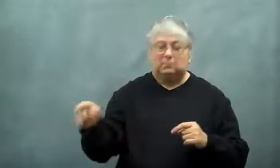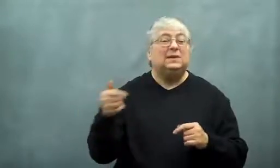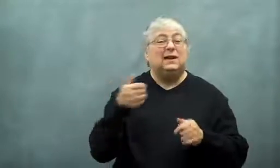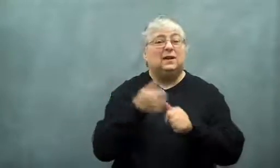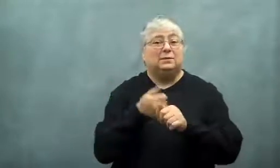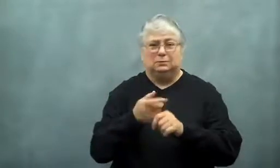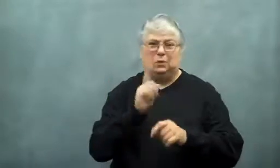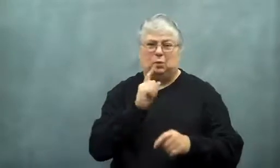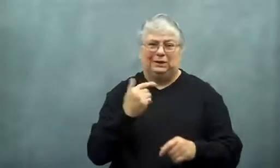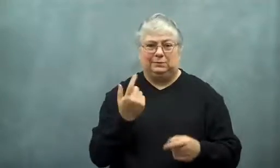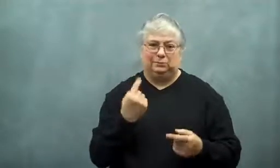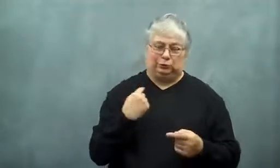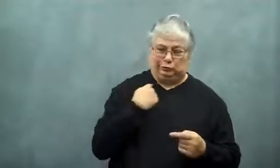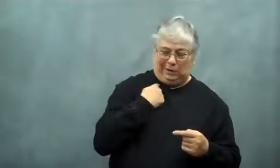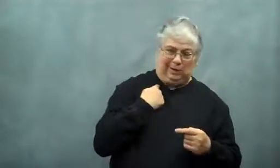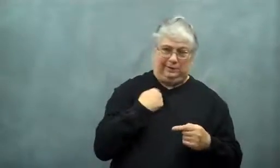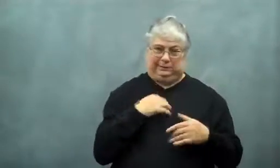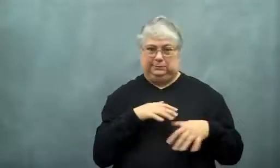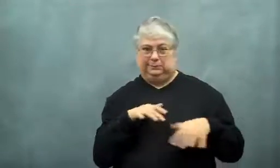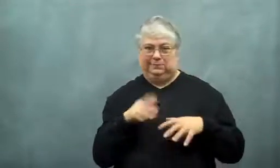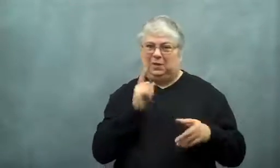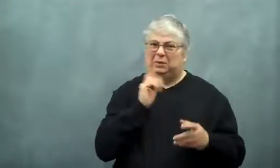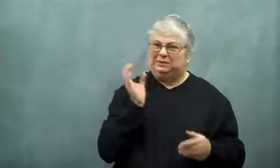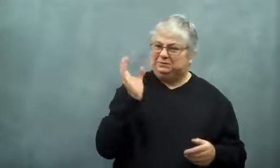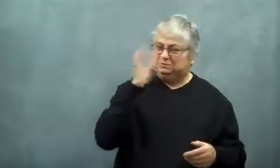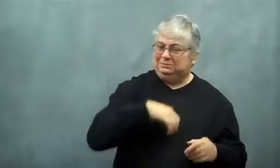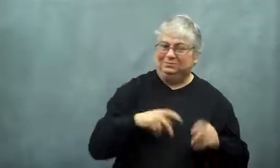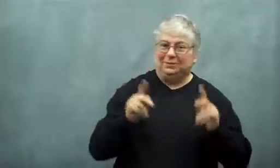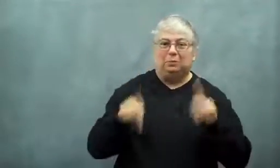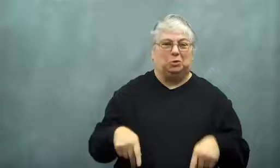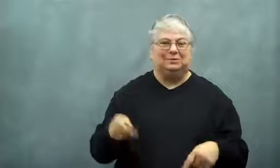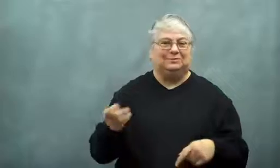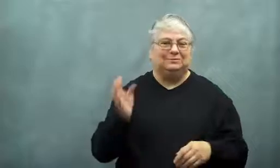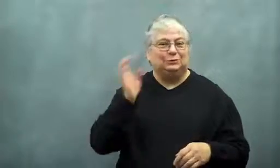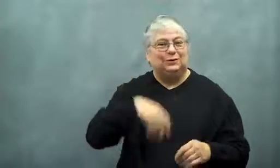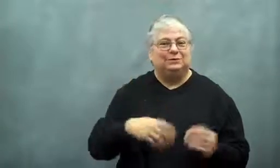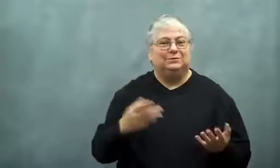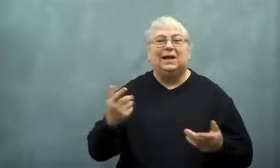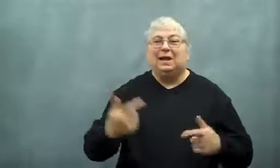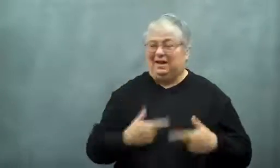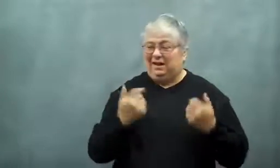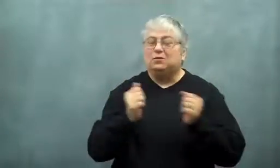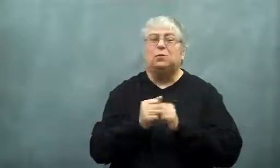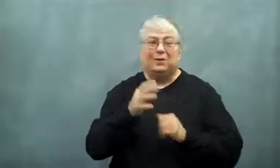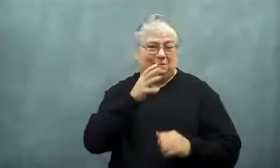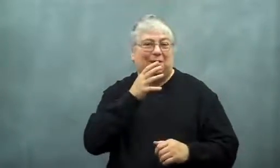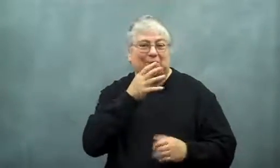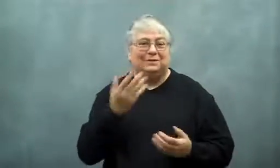He was a shy and odd person.